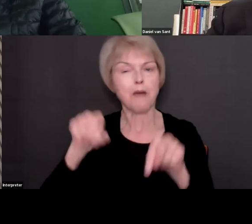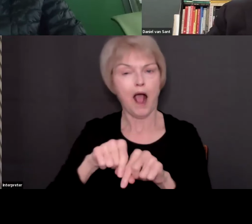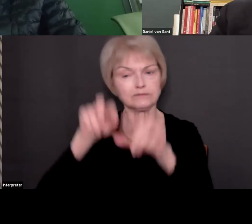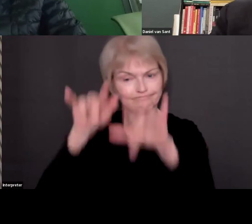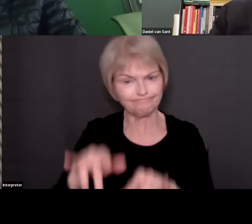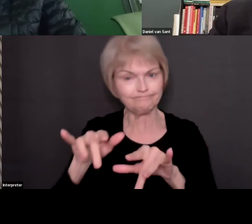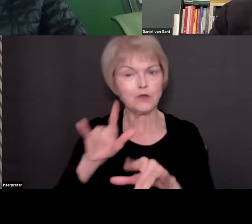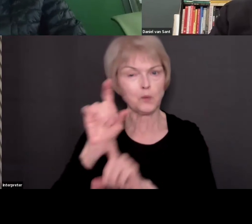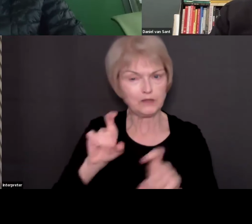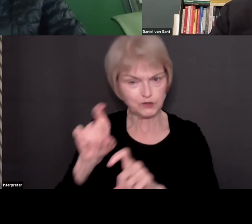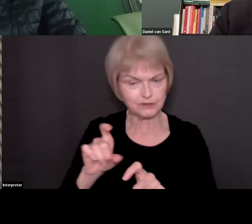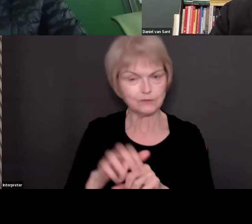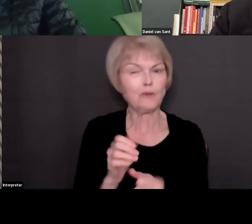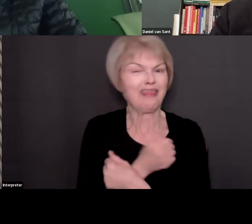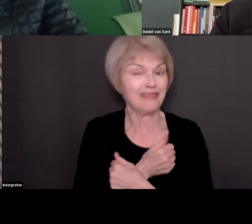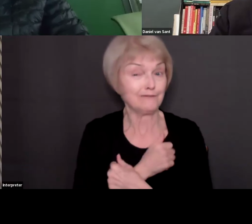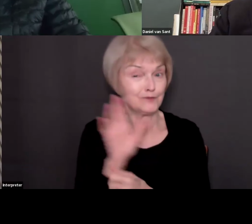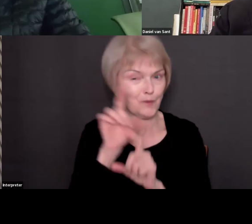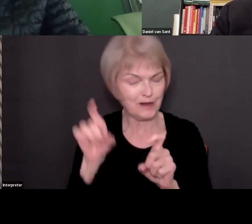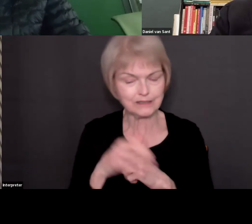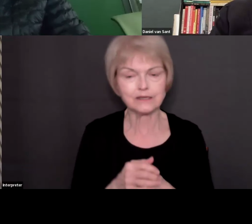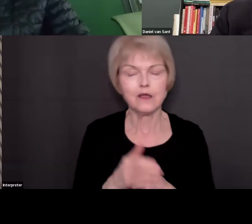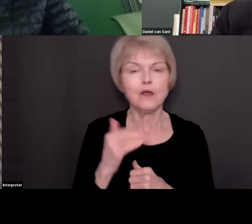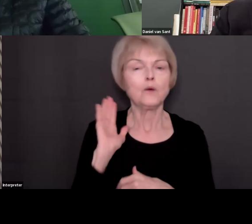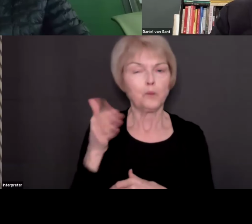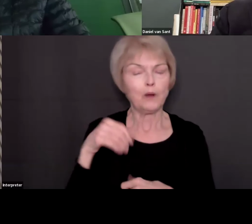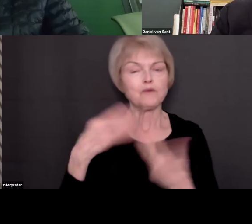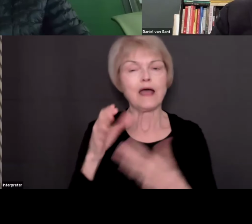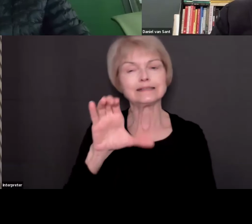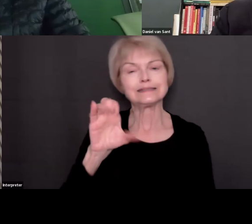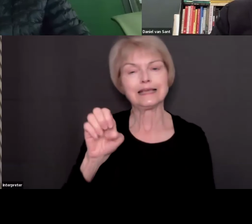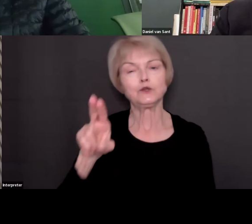There are continuing education units that are going to be available through the AIA